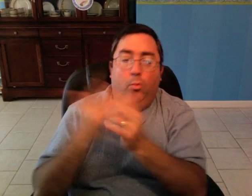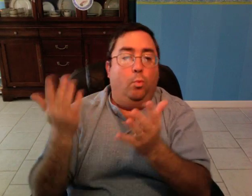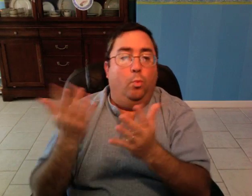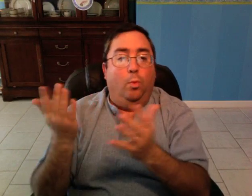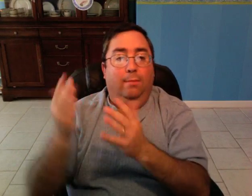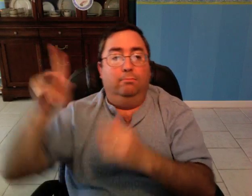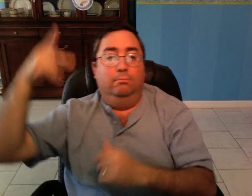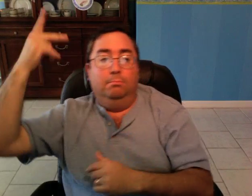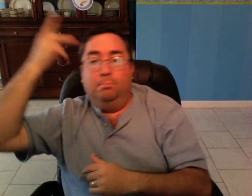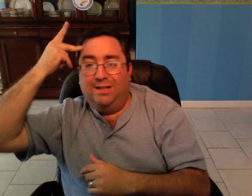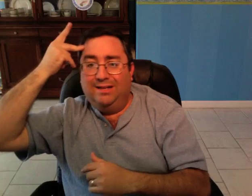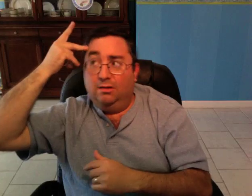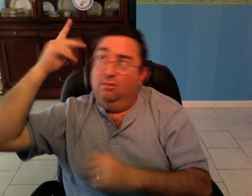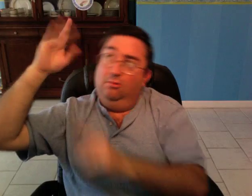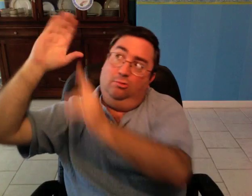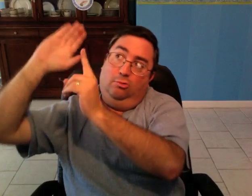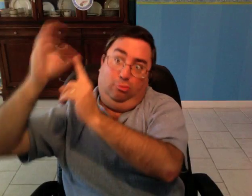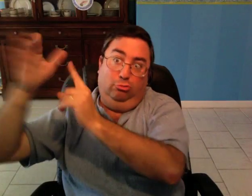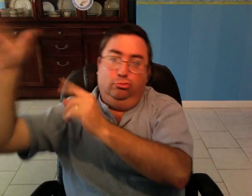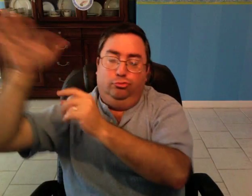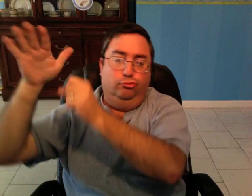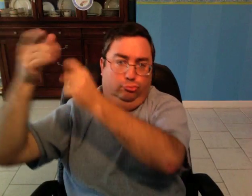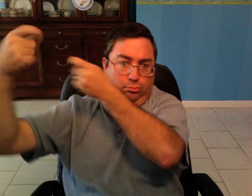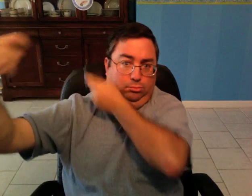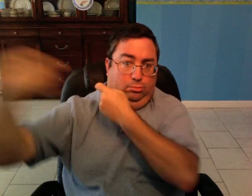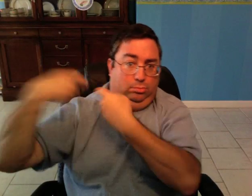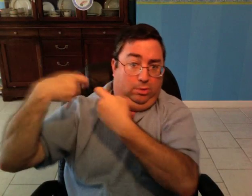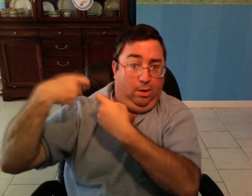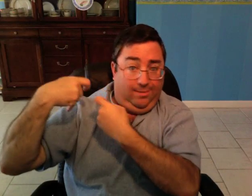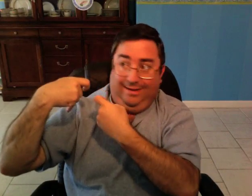follow from the political cultures and realities that control us.